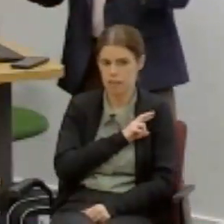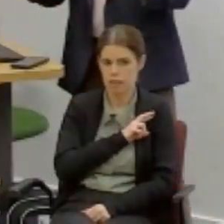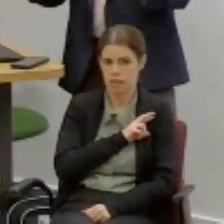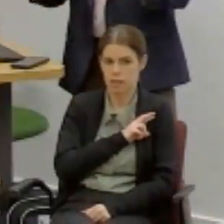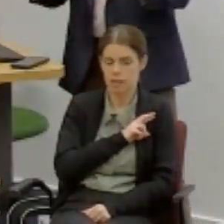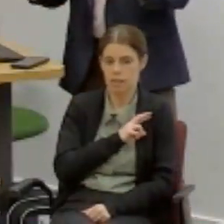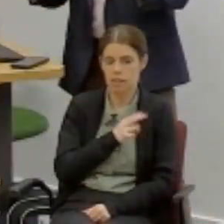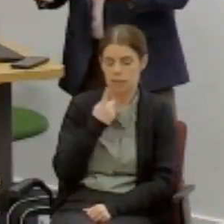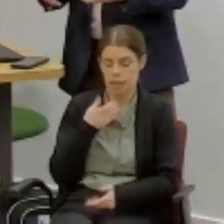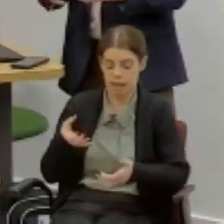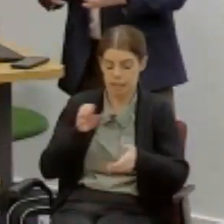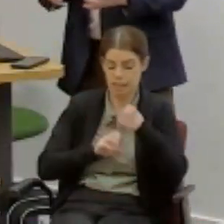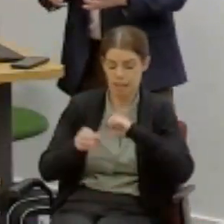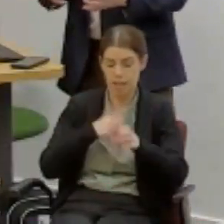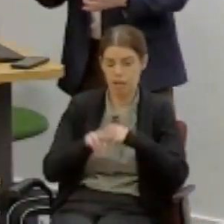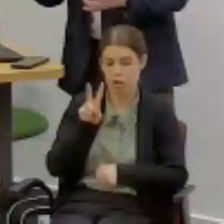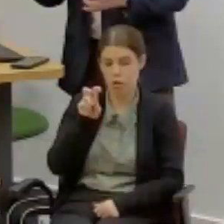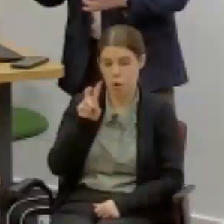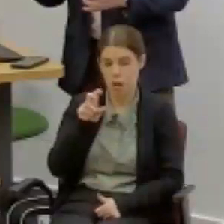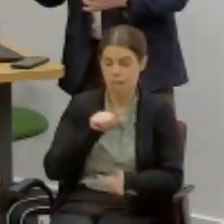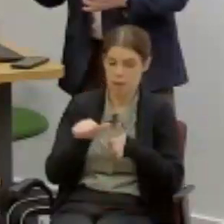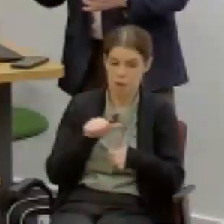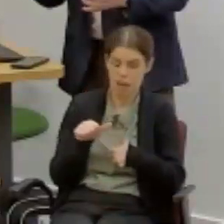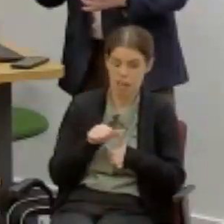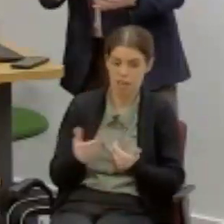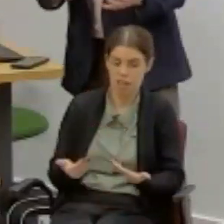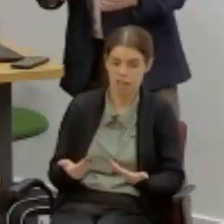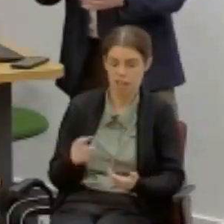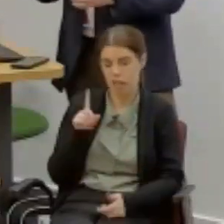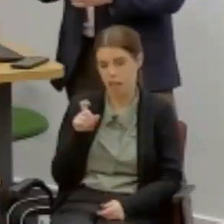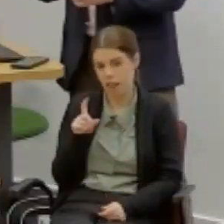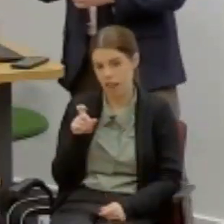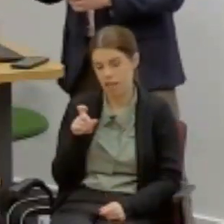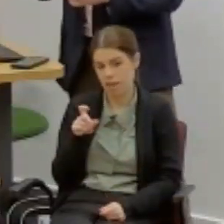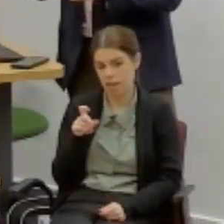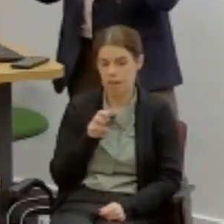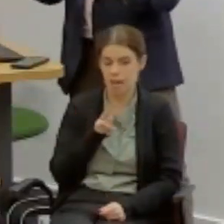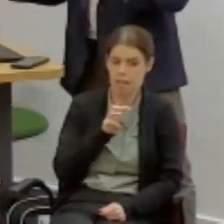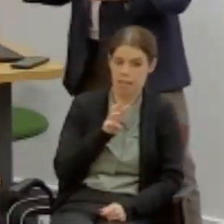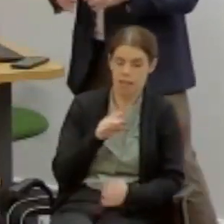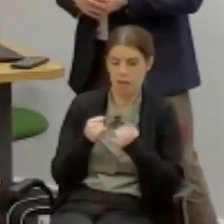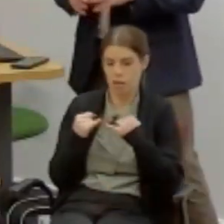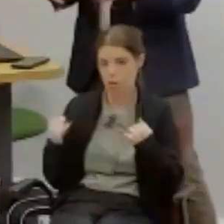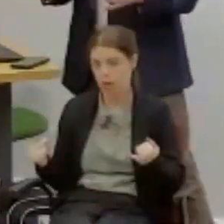good sound science that 12 better then living between there isn’t really but there are